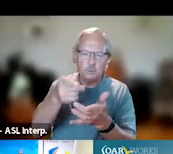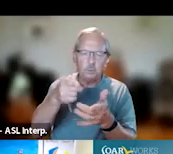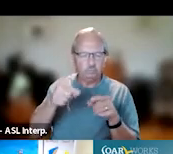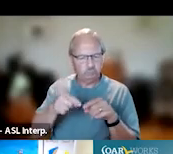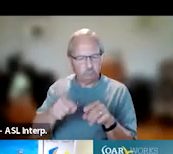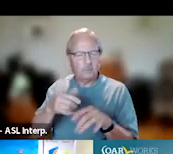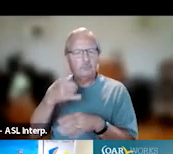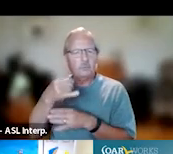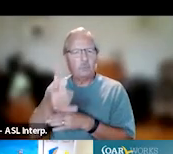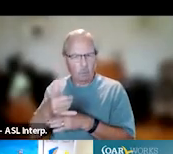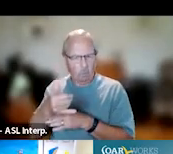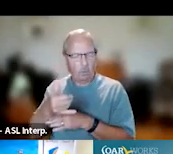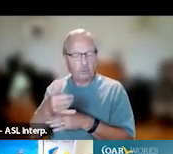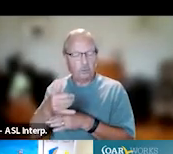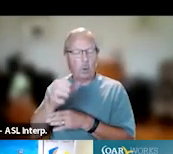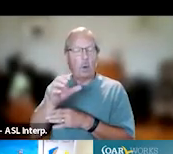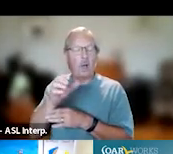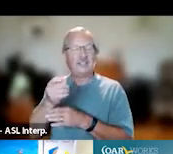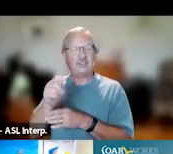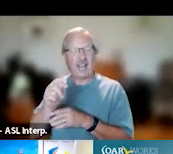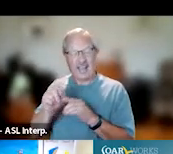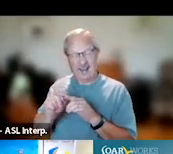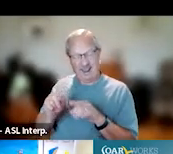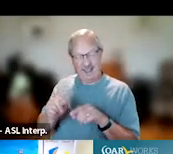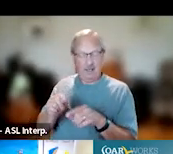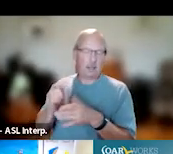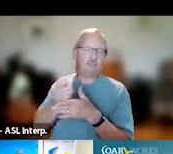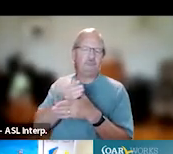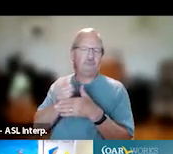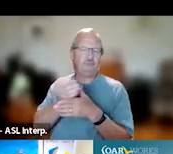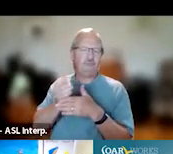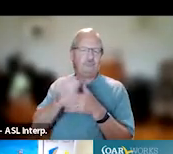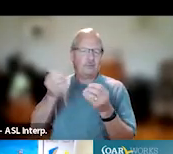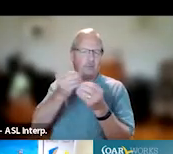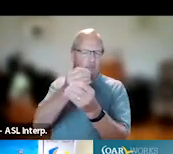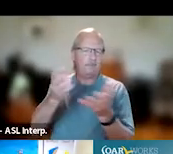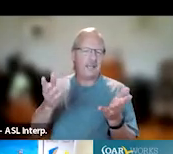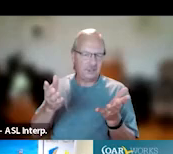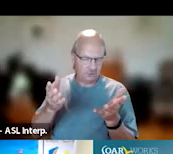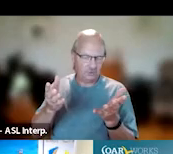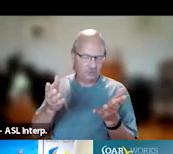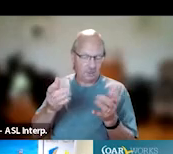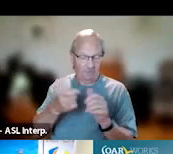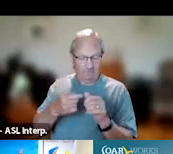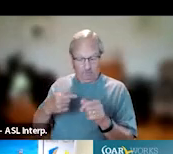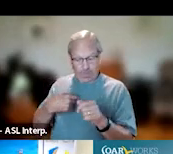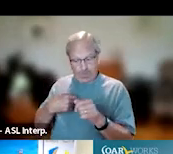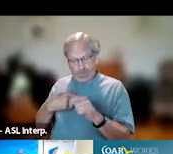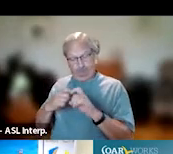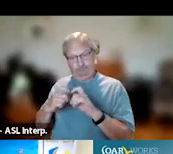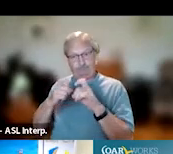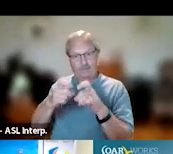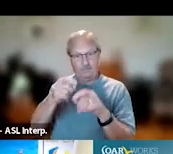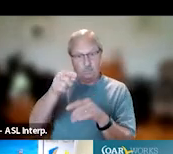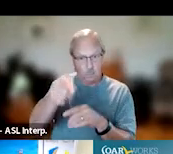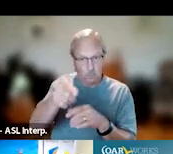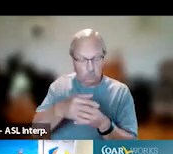So chat will be for kind of that sharing of information from us to you and we'll gather your questions in the Q&A.